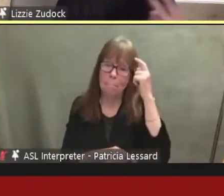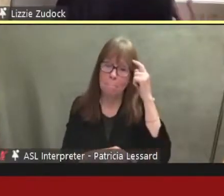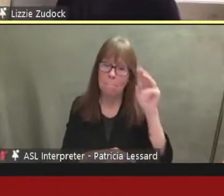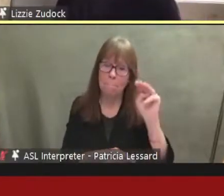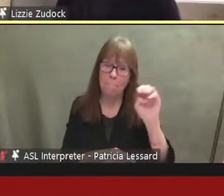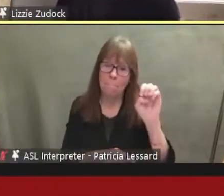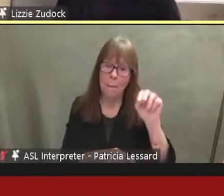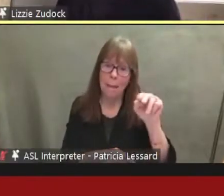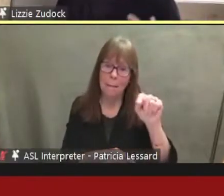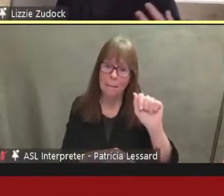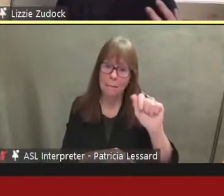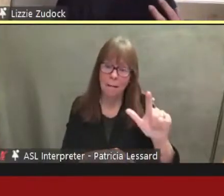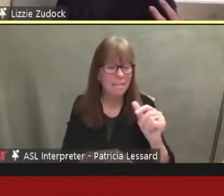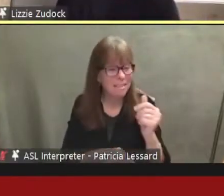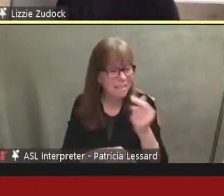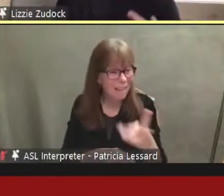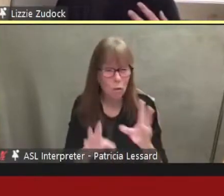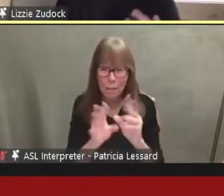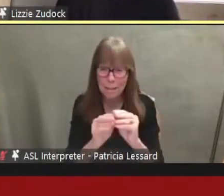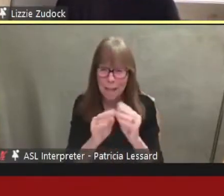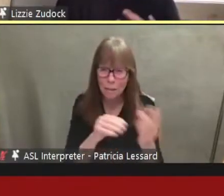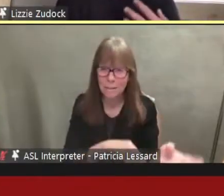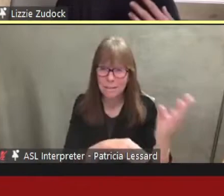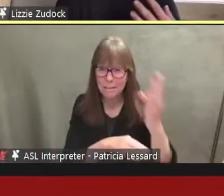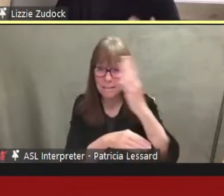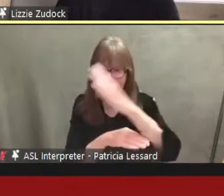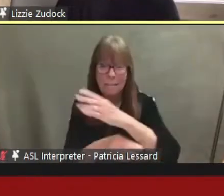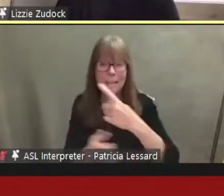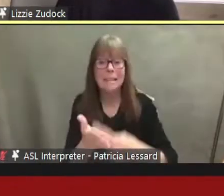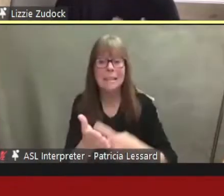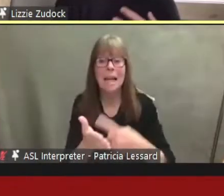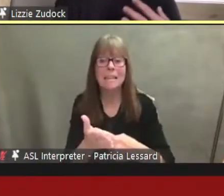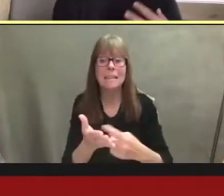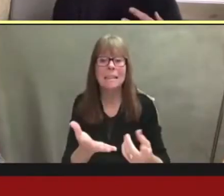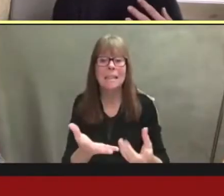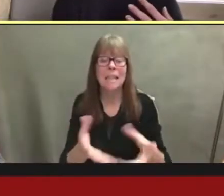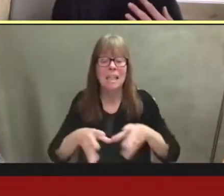Multiple sessions across the day have talked about effects of internalized mental health